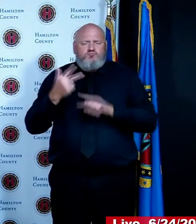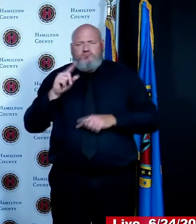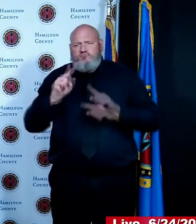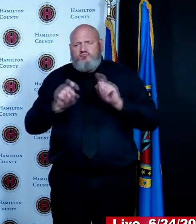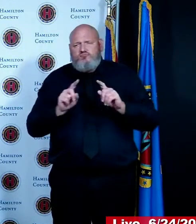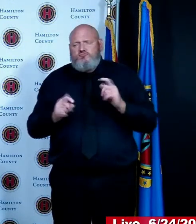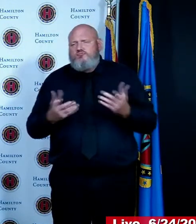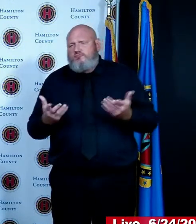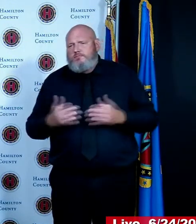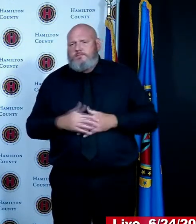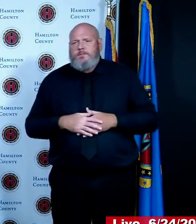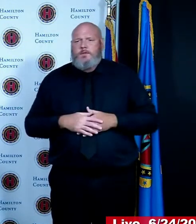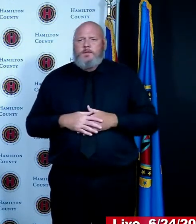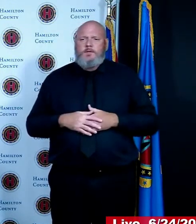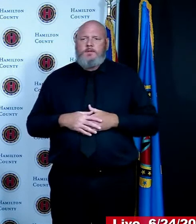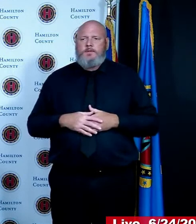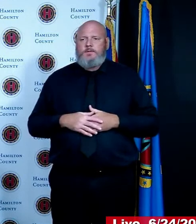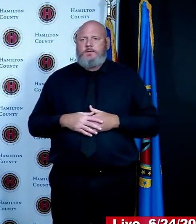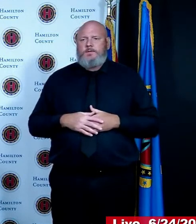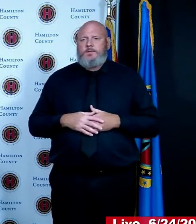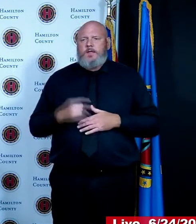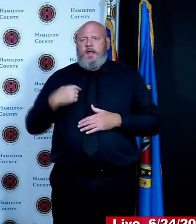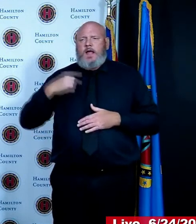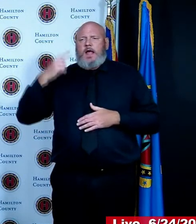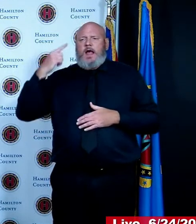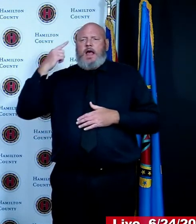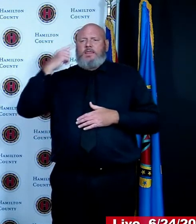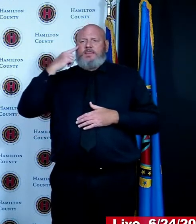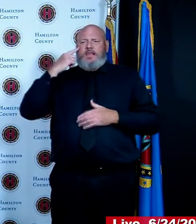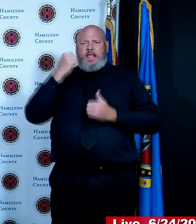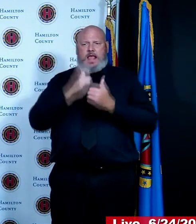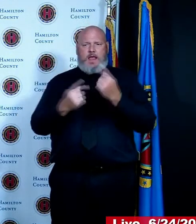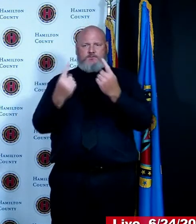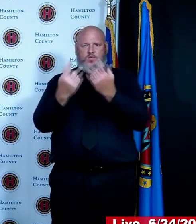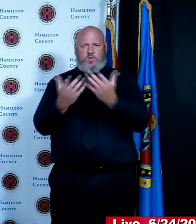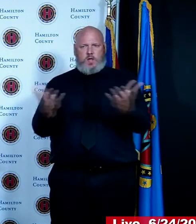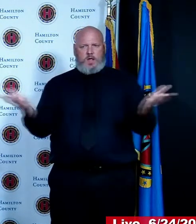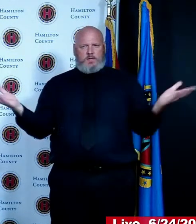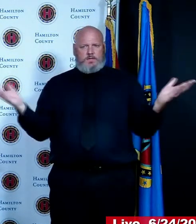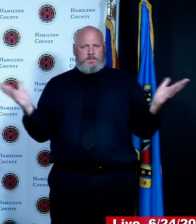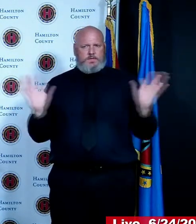I think everyone and you even mentioned it is going to say a big deal big spike